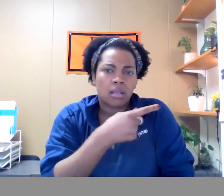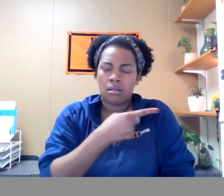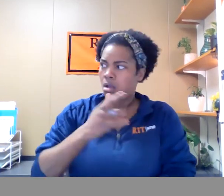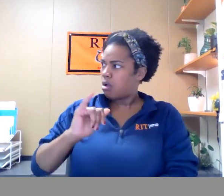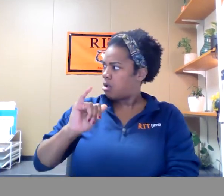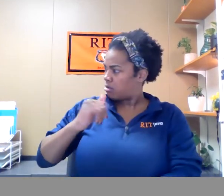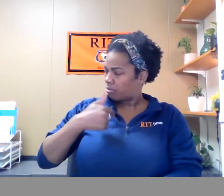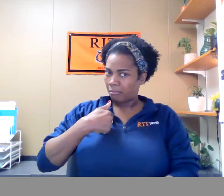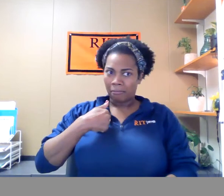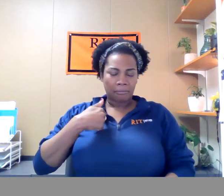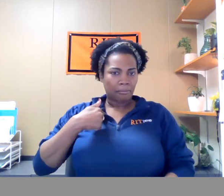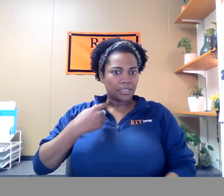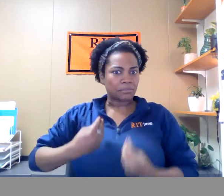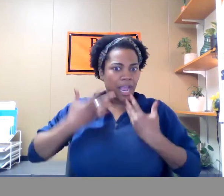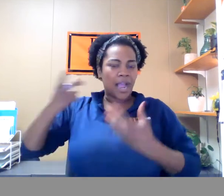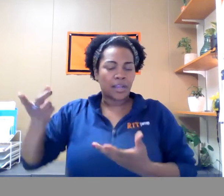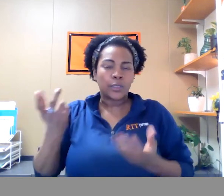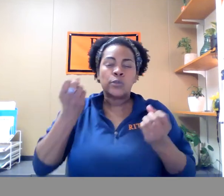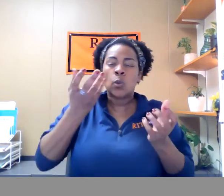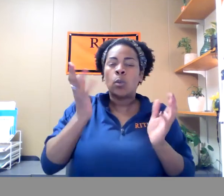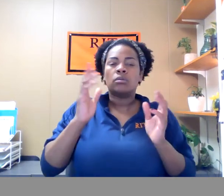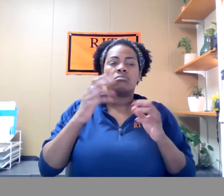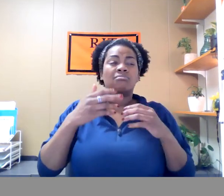and you want to engage people and draw them in.